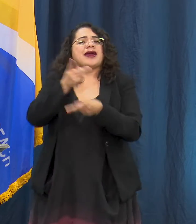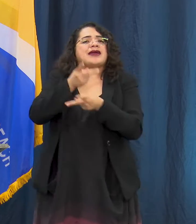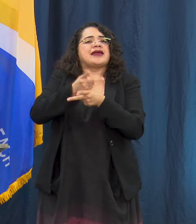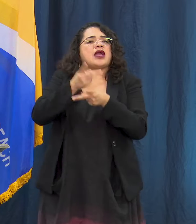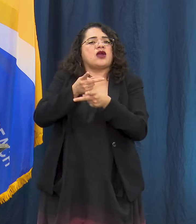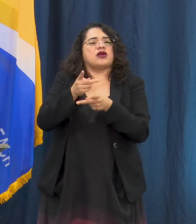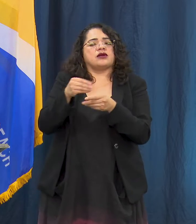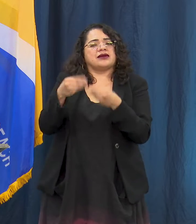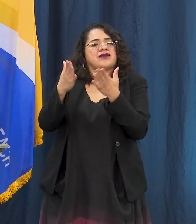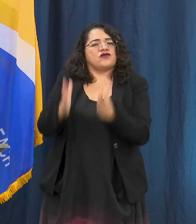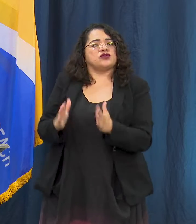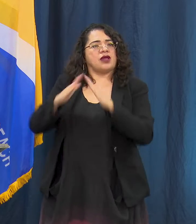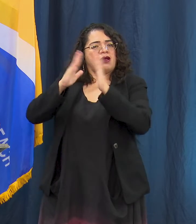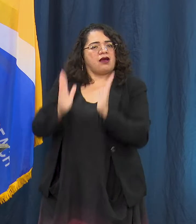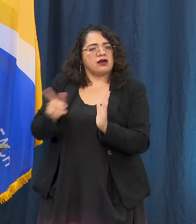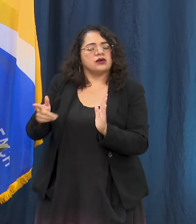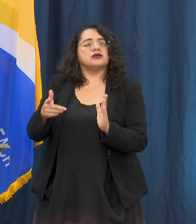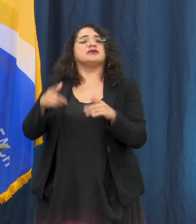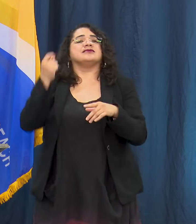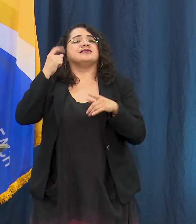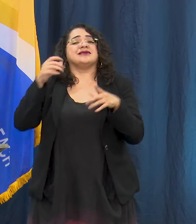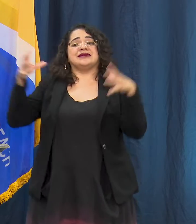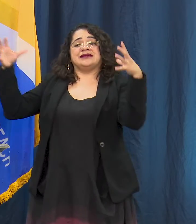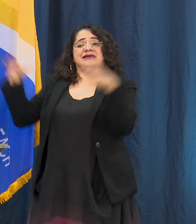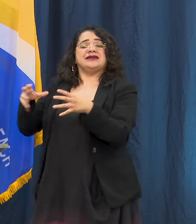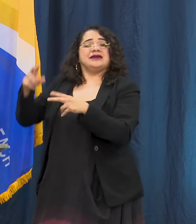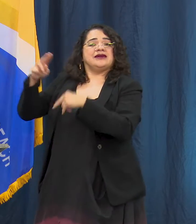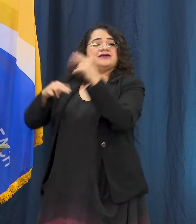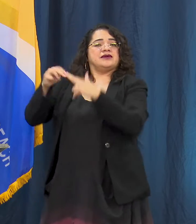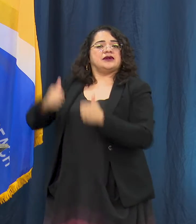those who reside in congregate living facilities including skilled nursing